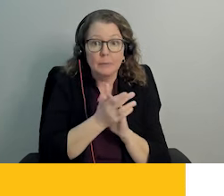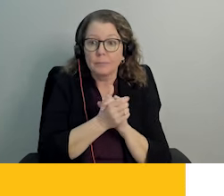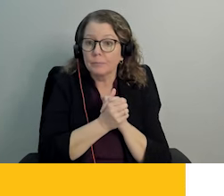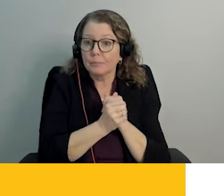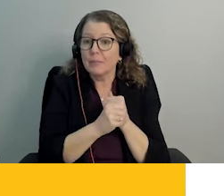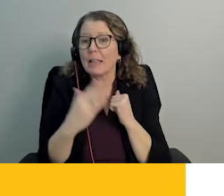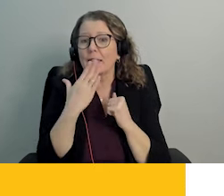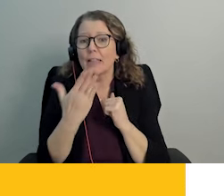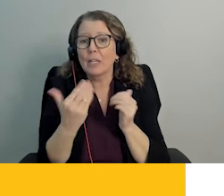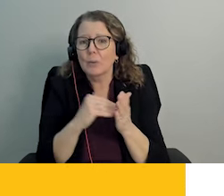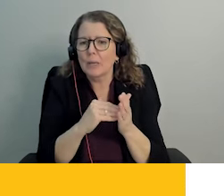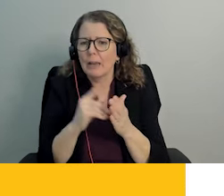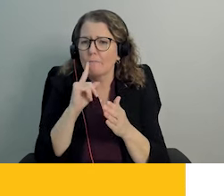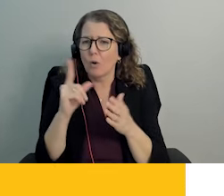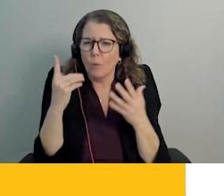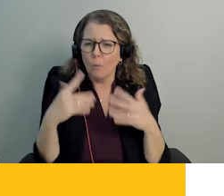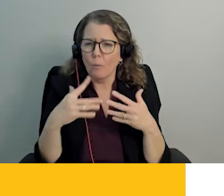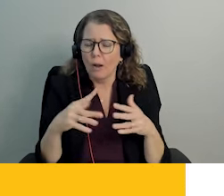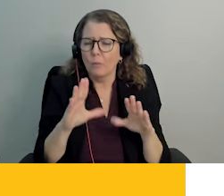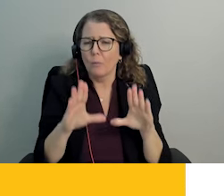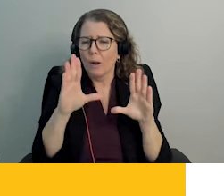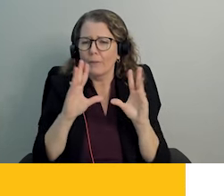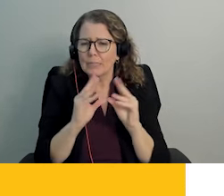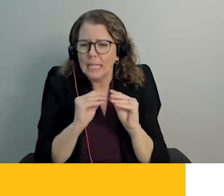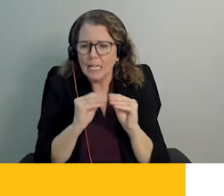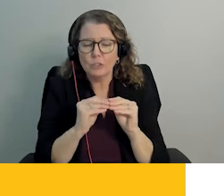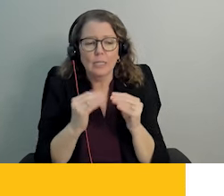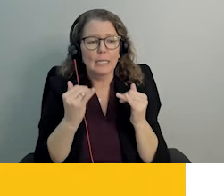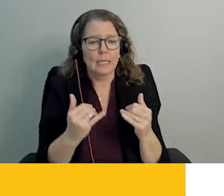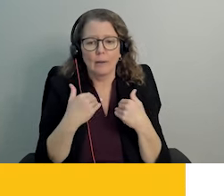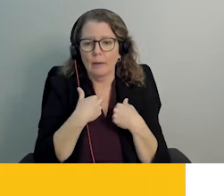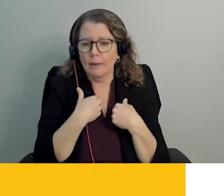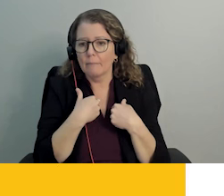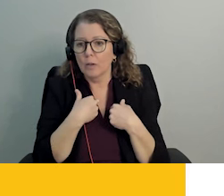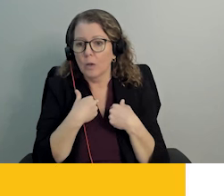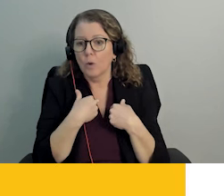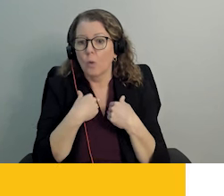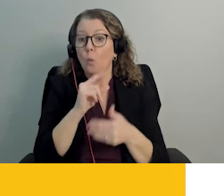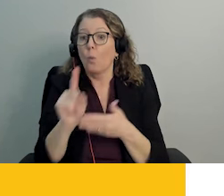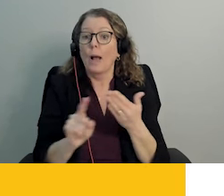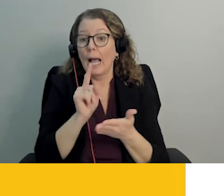Thank you so much for this great session. We now have a one-hour scheduled break.